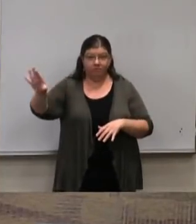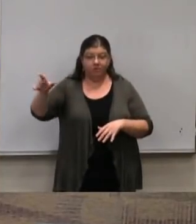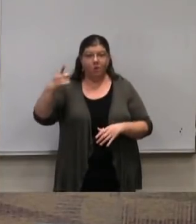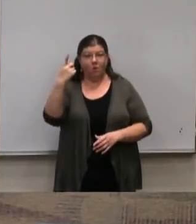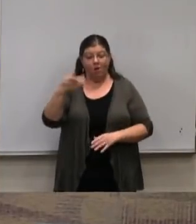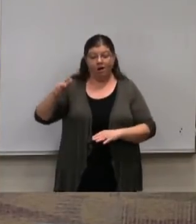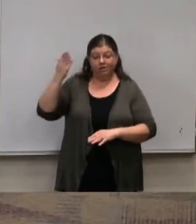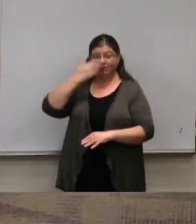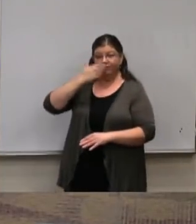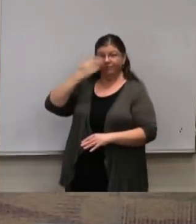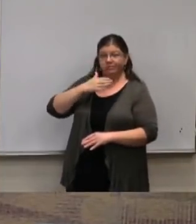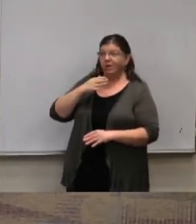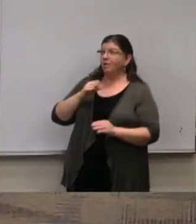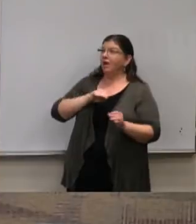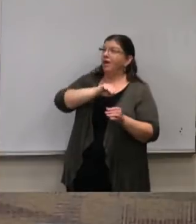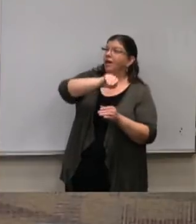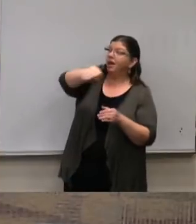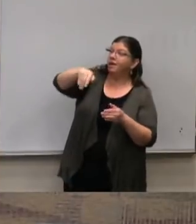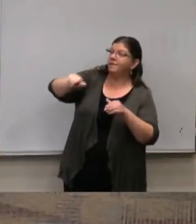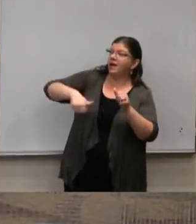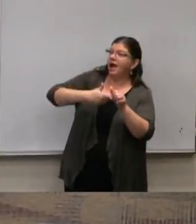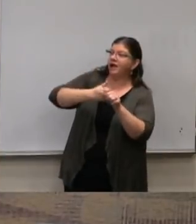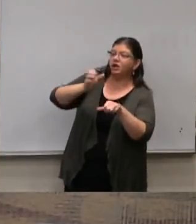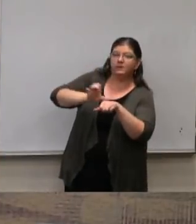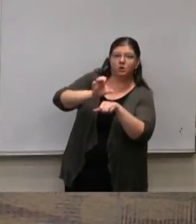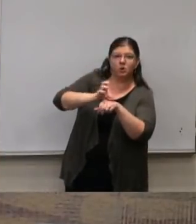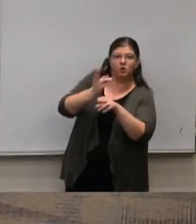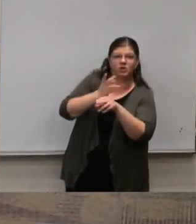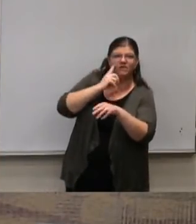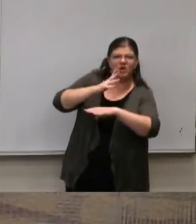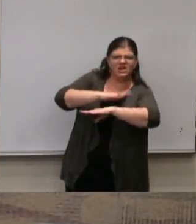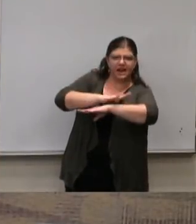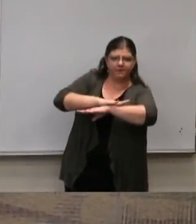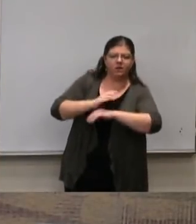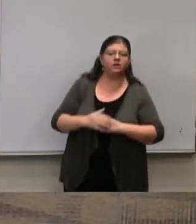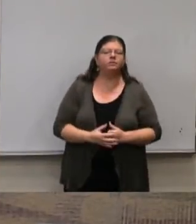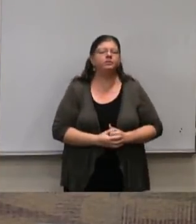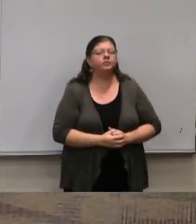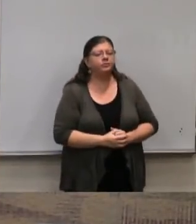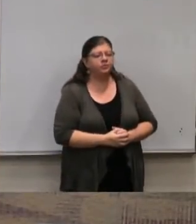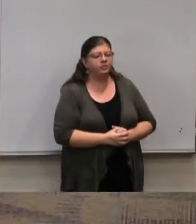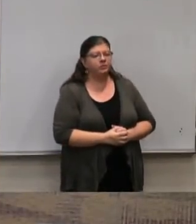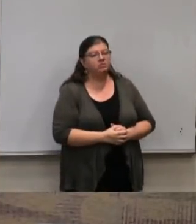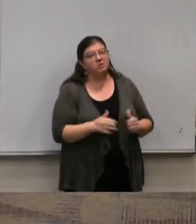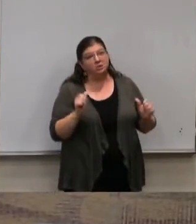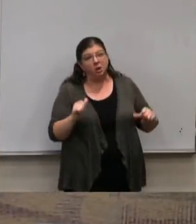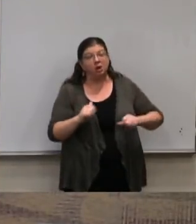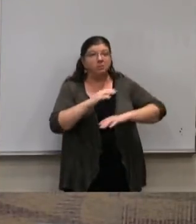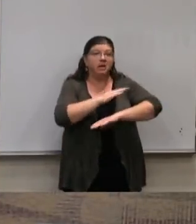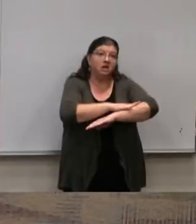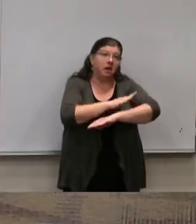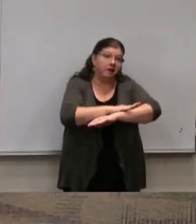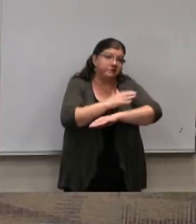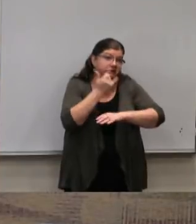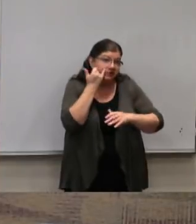One of them's kind of tucked over behind the computer, I think they're actually using that for a table, but it could be a desk in an emergency situation.